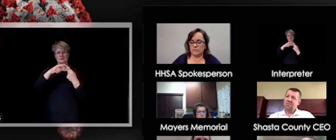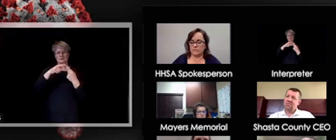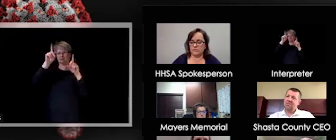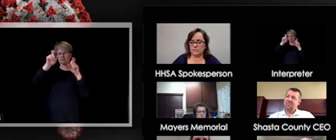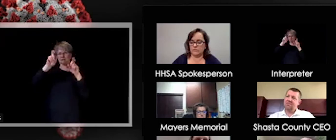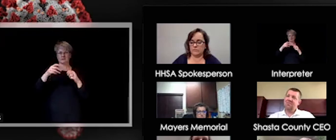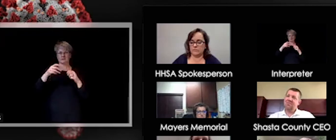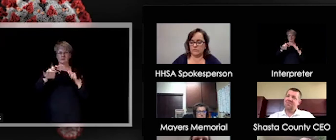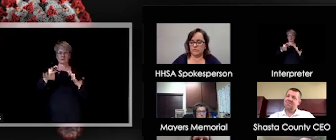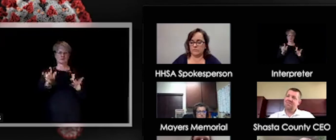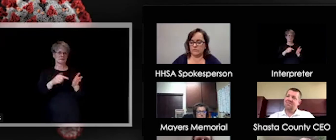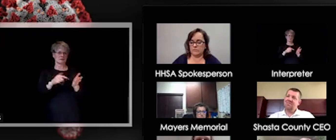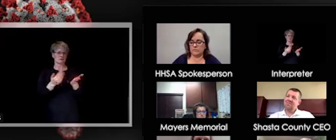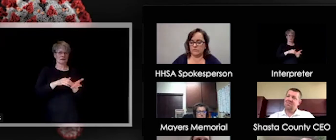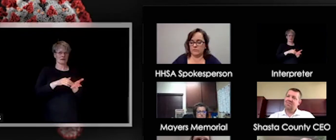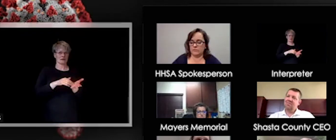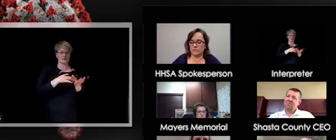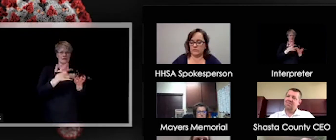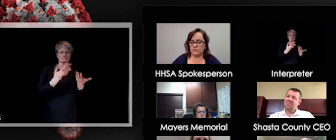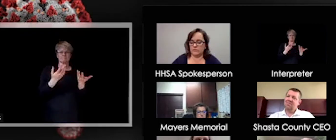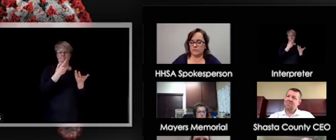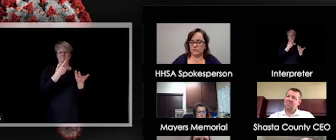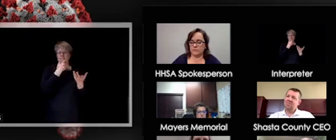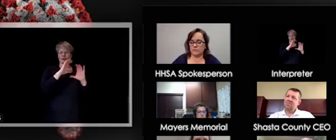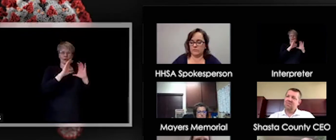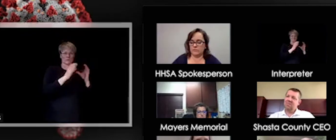We don’t really have great information on that. What I would suggest is, say, maybe